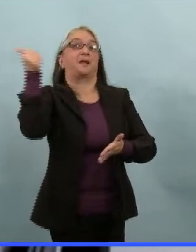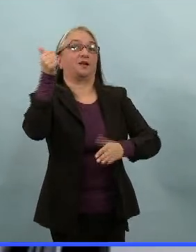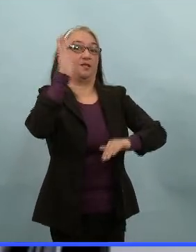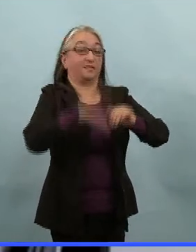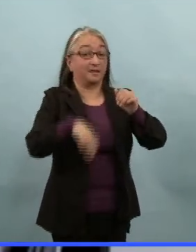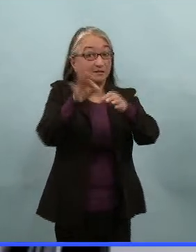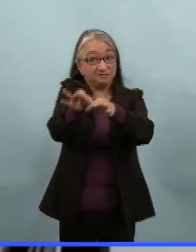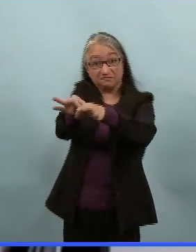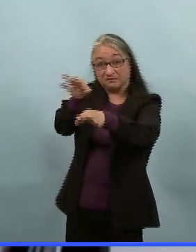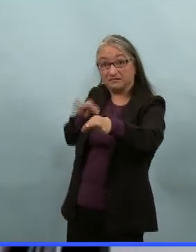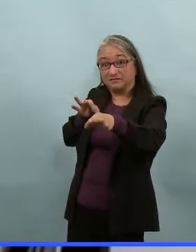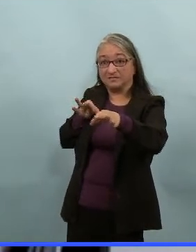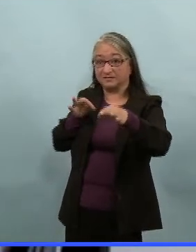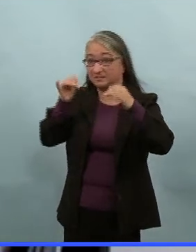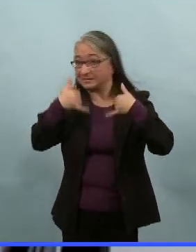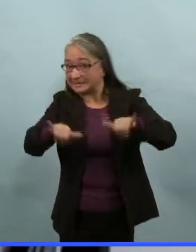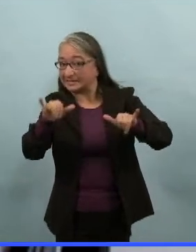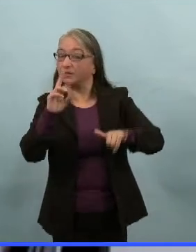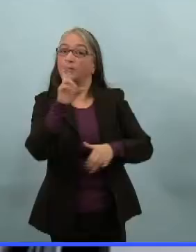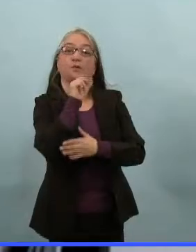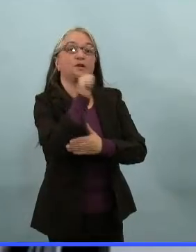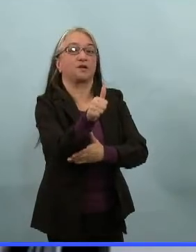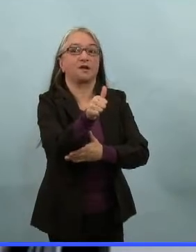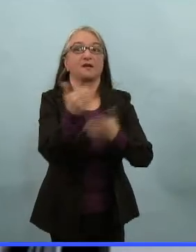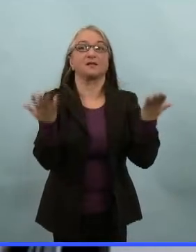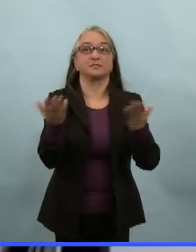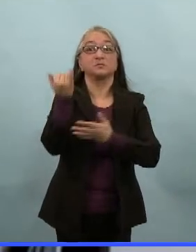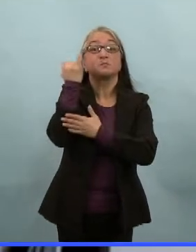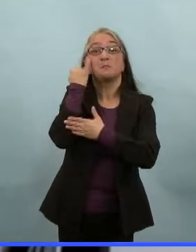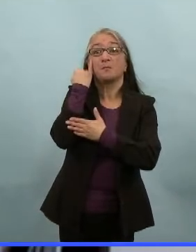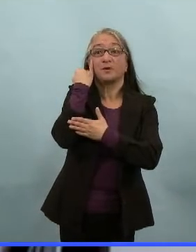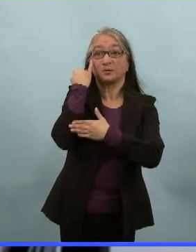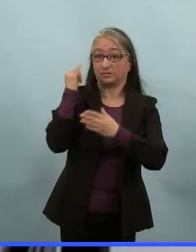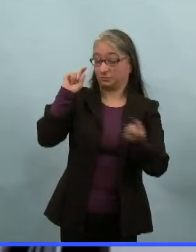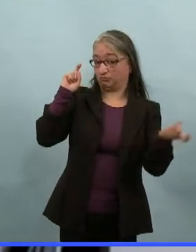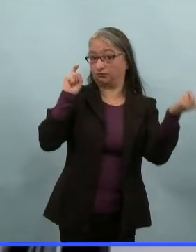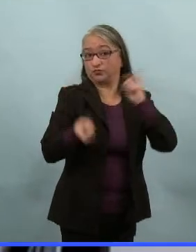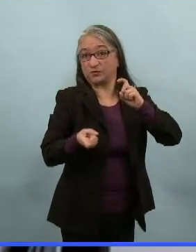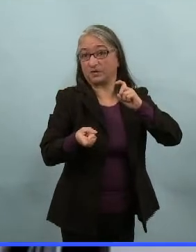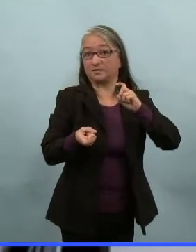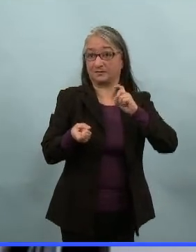immune response and if something changes then we will let manitobans know right away